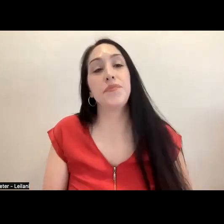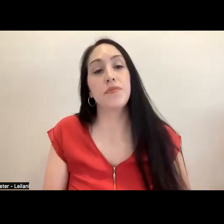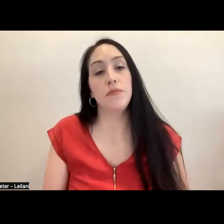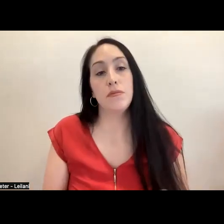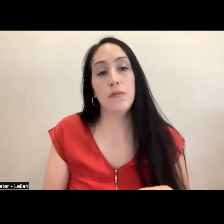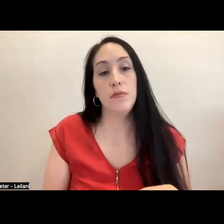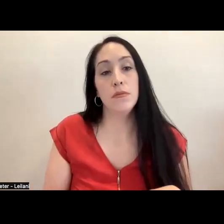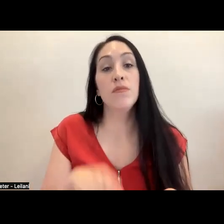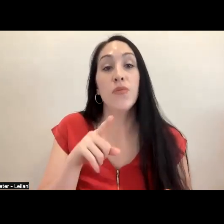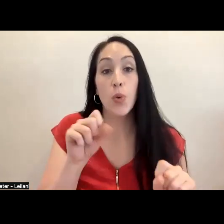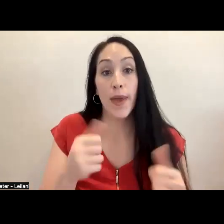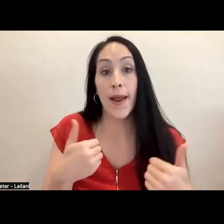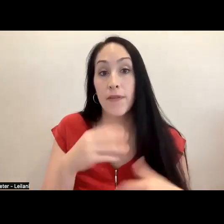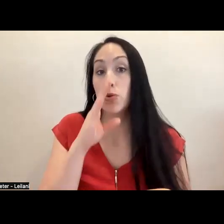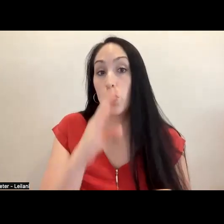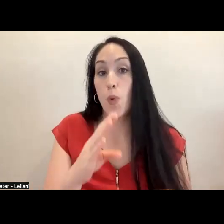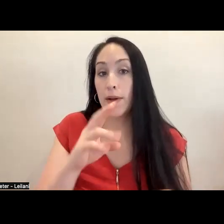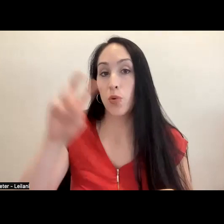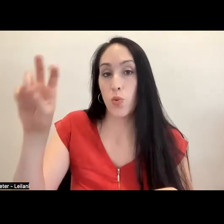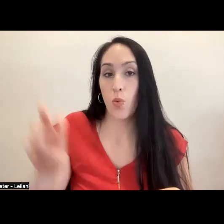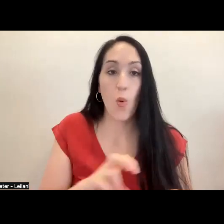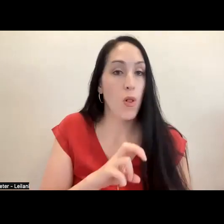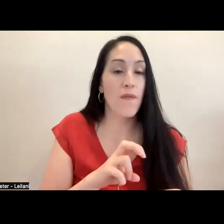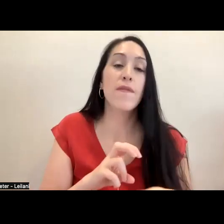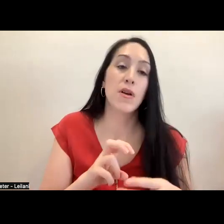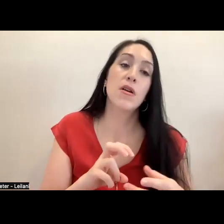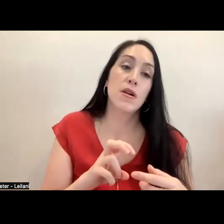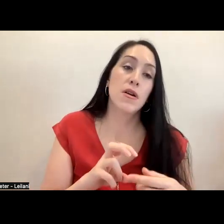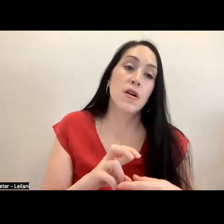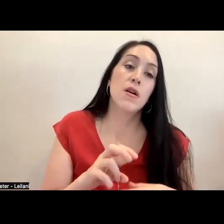roll over, and that would allow us to get the necessary information from you you would